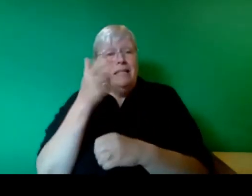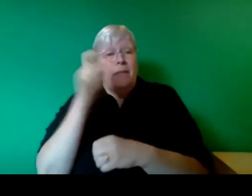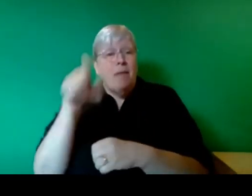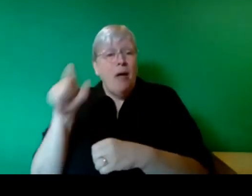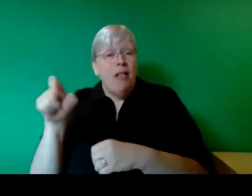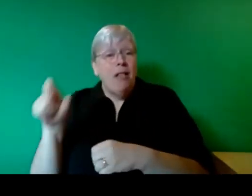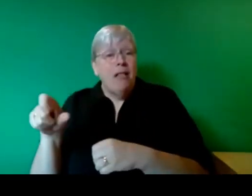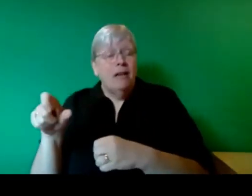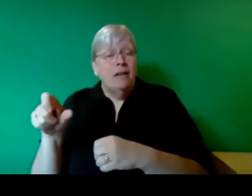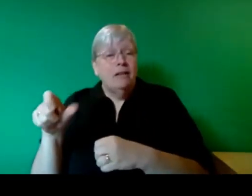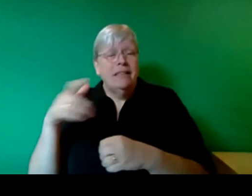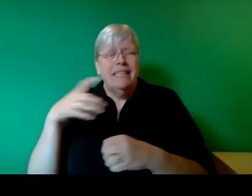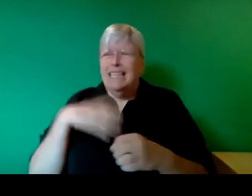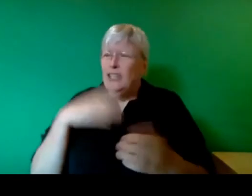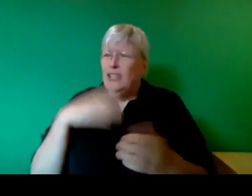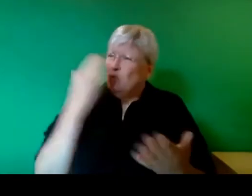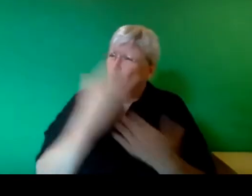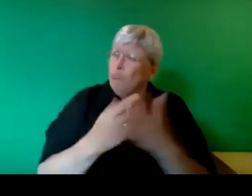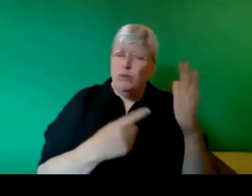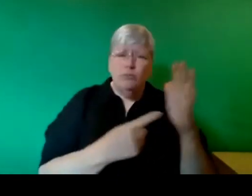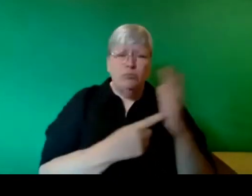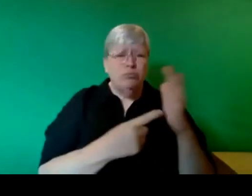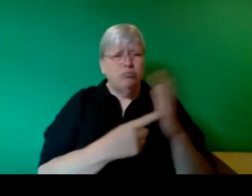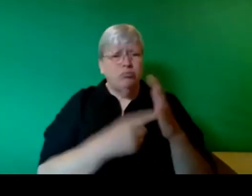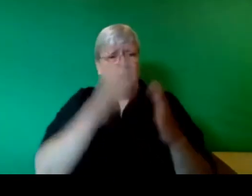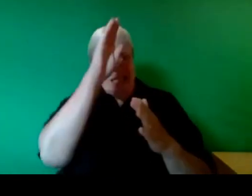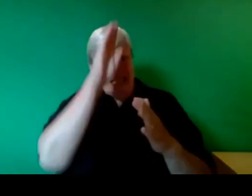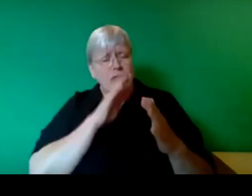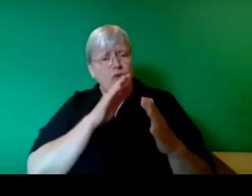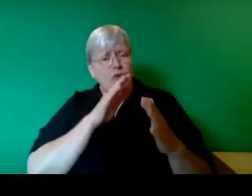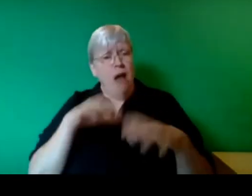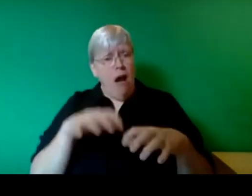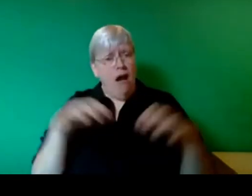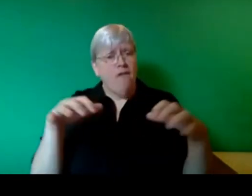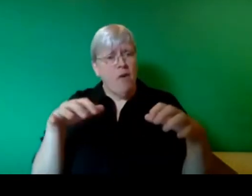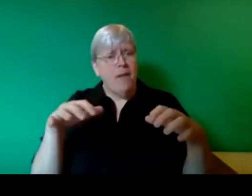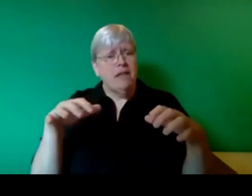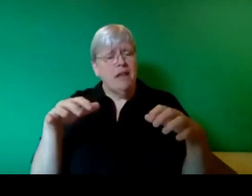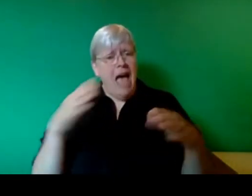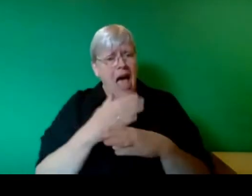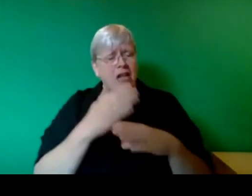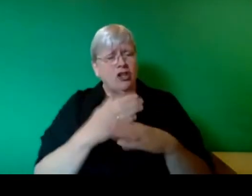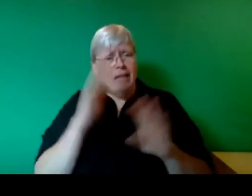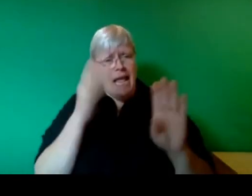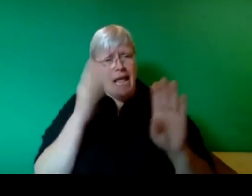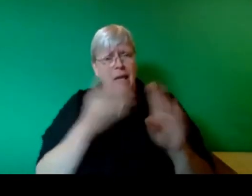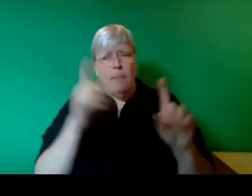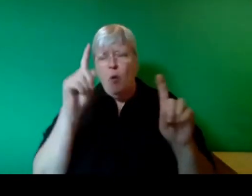be at the heart of any serious government action aimed at tackling inequality and climate change.